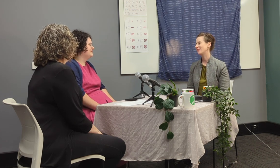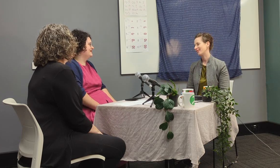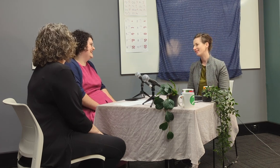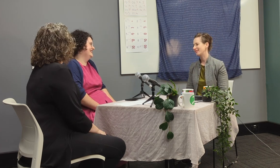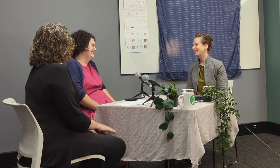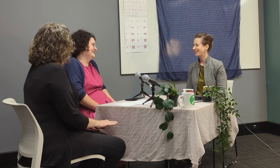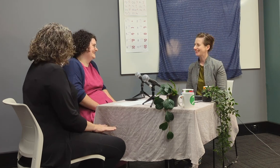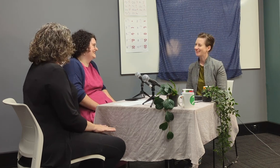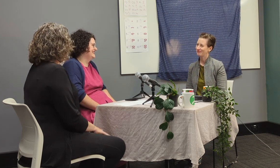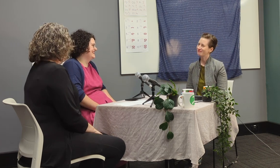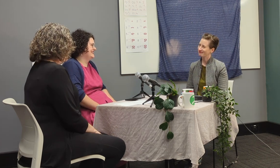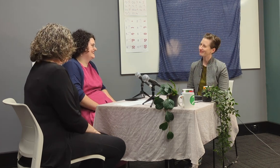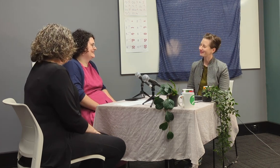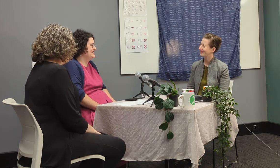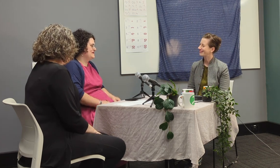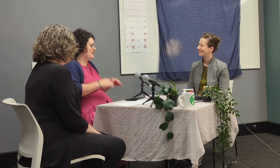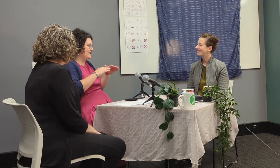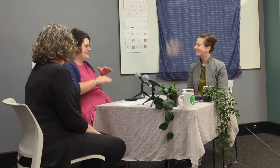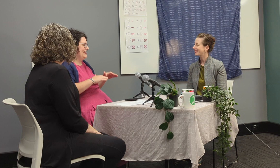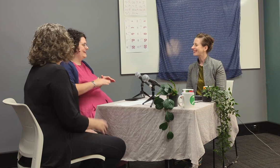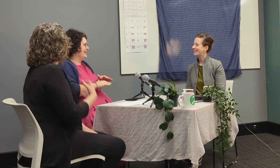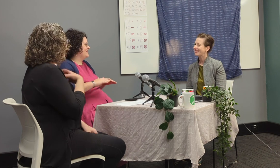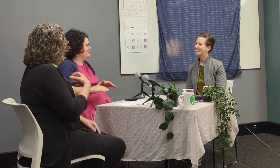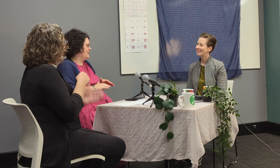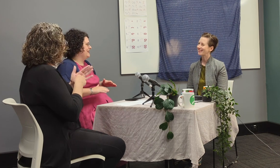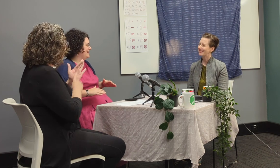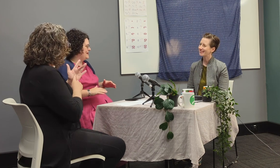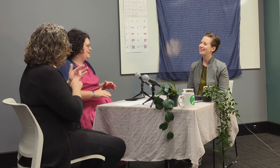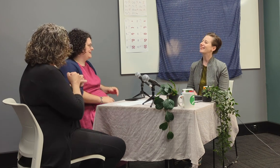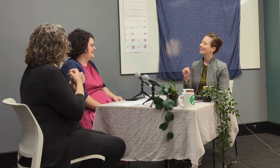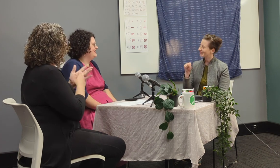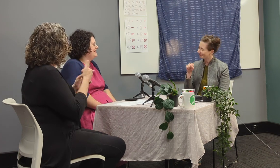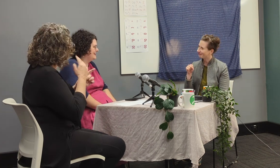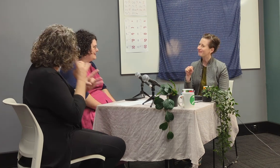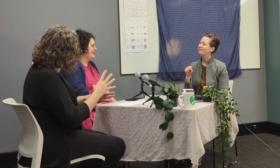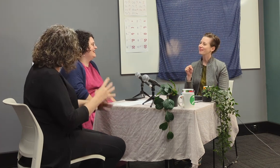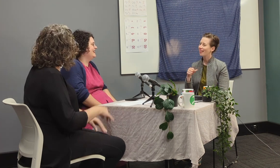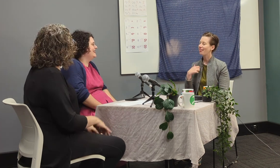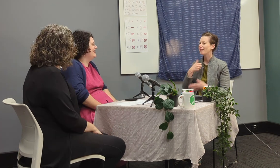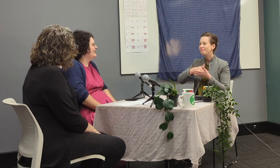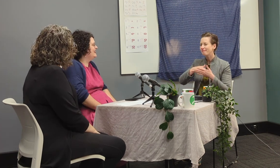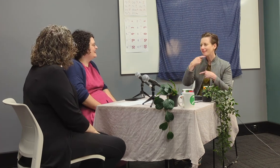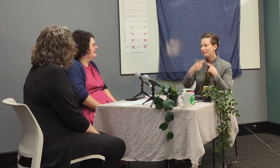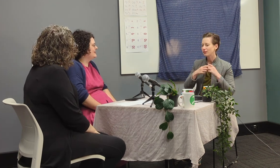And then the boring parts were less active. G: More of the telling rather than showing at that point. H: Yeah.